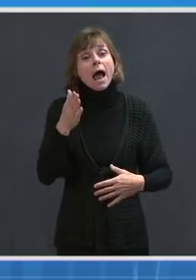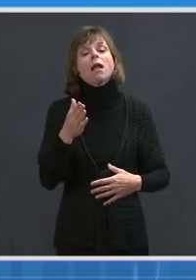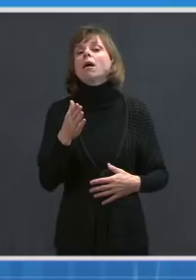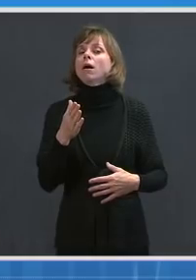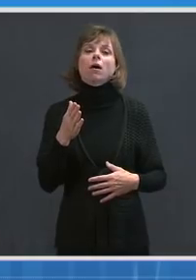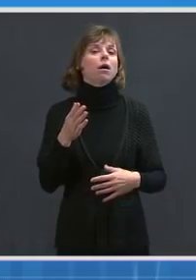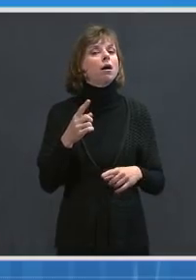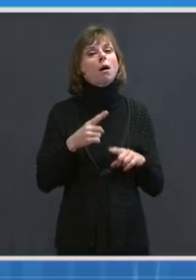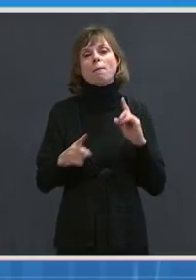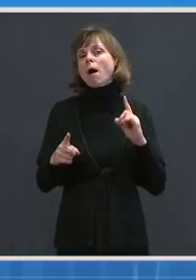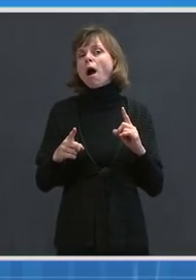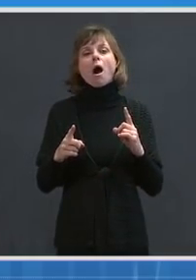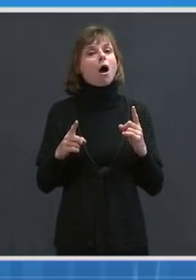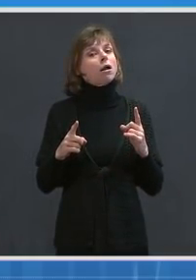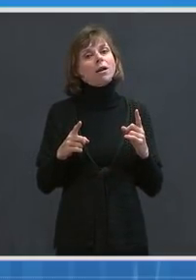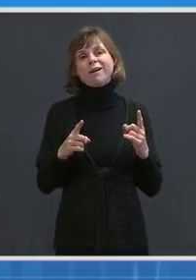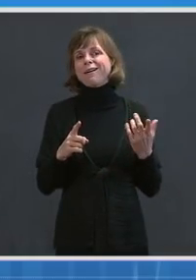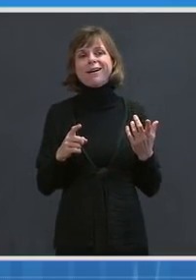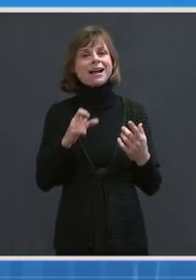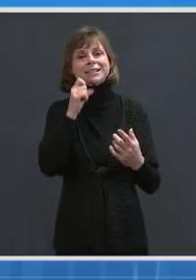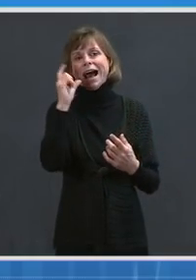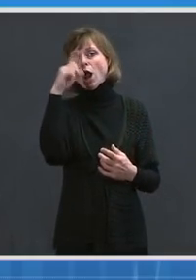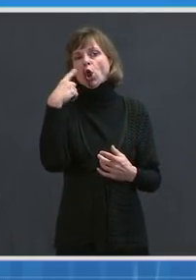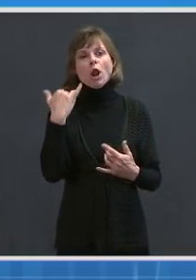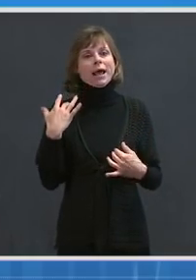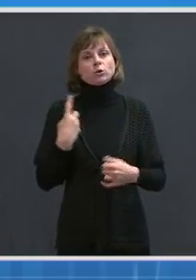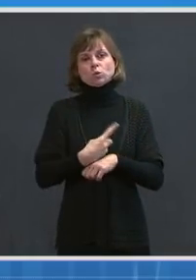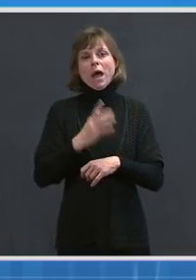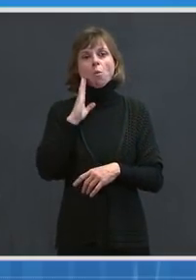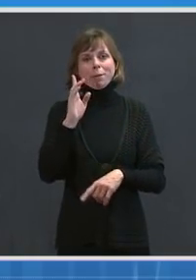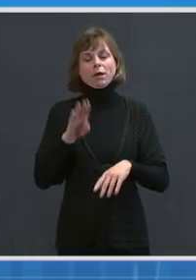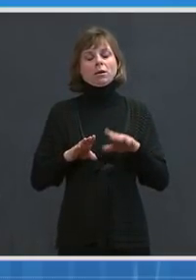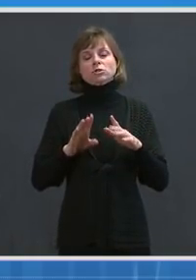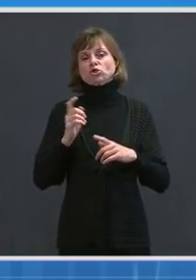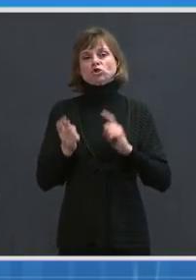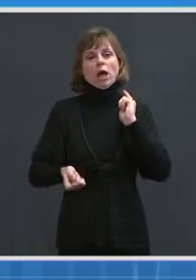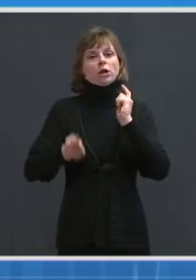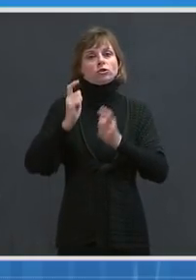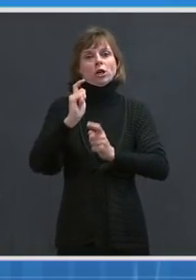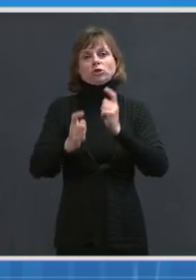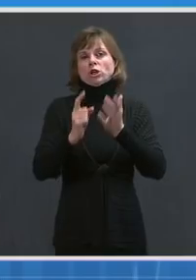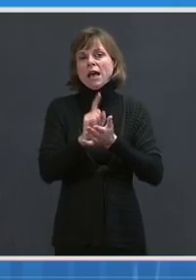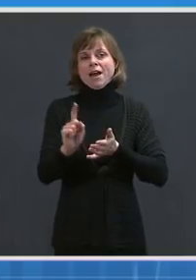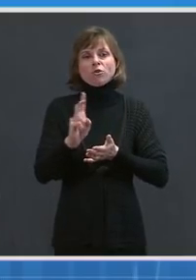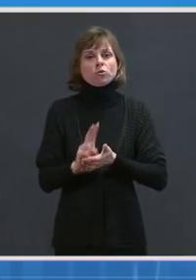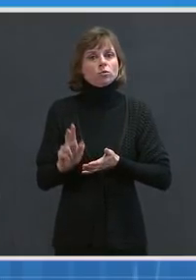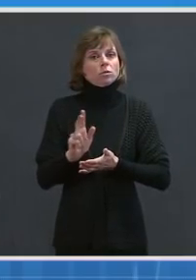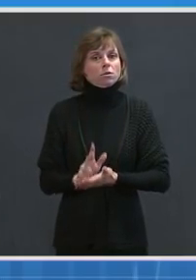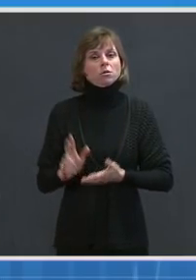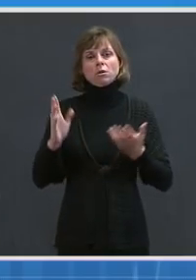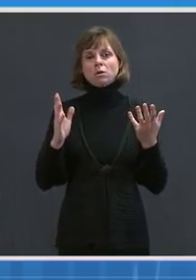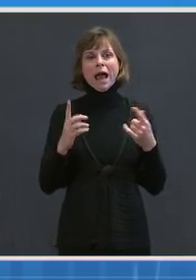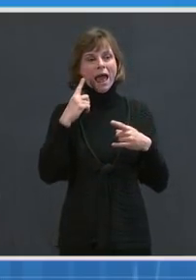And the signs of what you will see ahead are with you at the present, if you look at them. And I think Dr. Fauci and Dr. Walensky